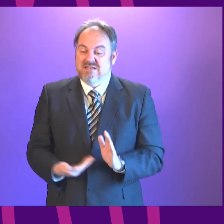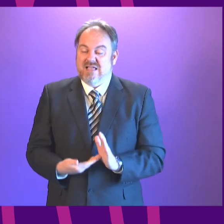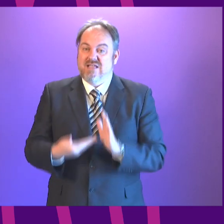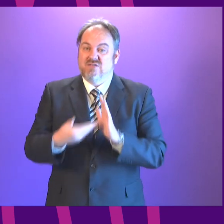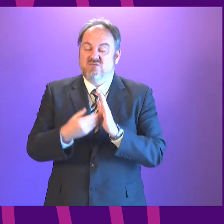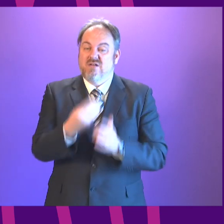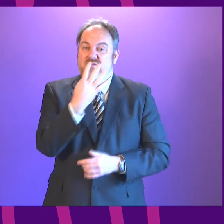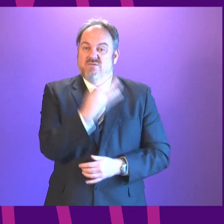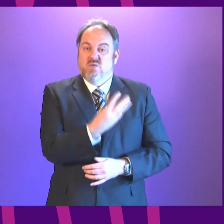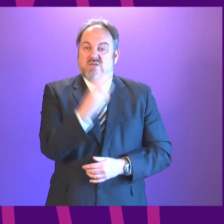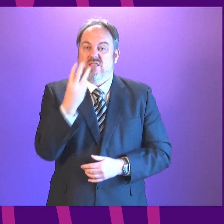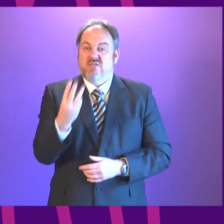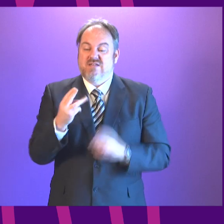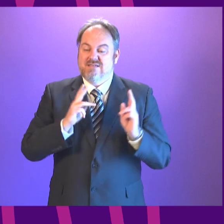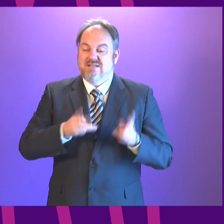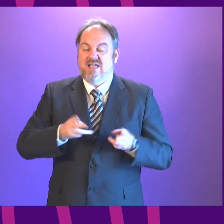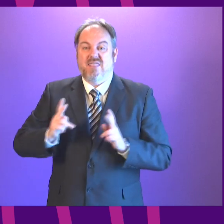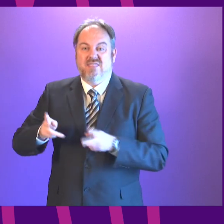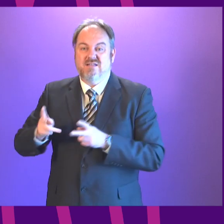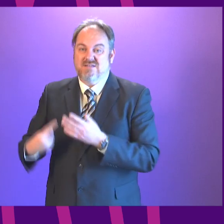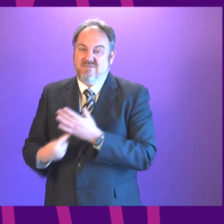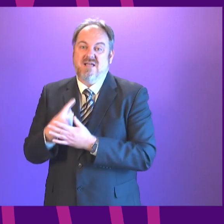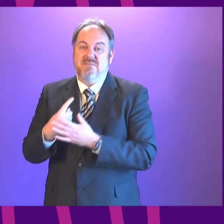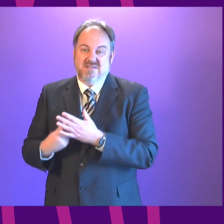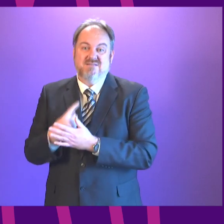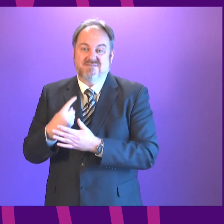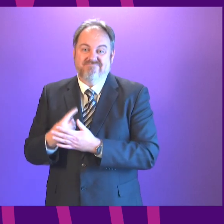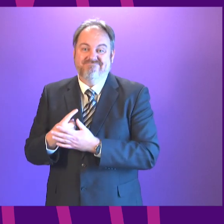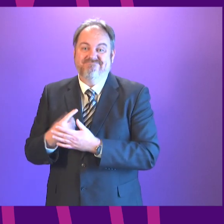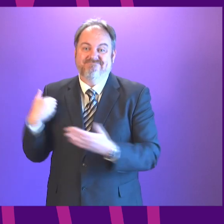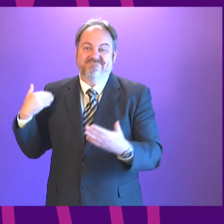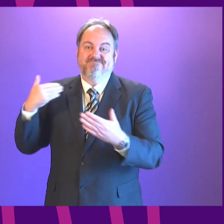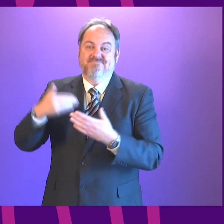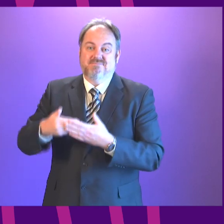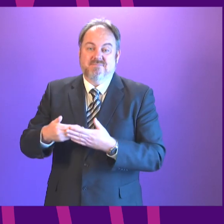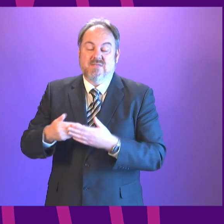of patients who first tested positive over the previous 28 days. The total number of